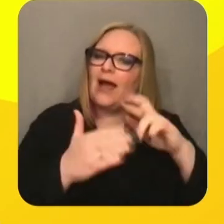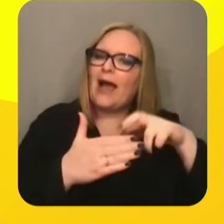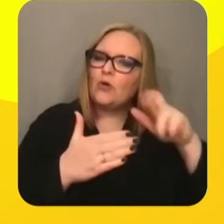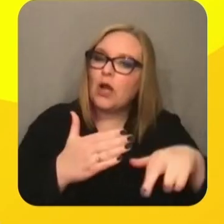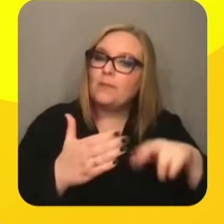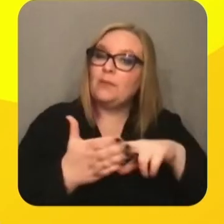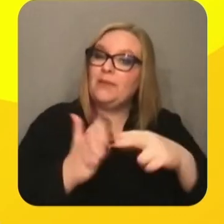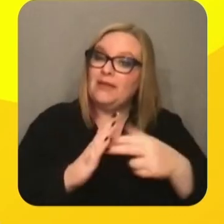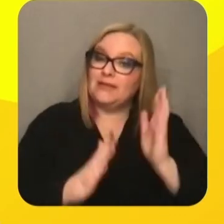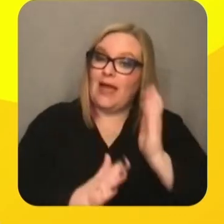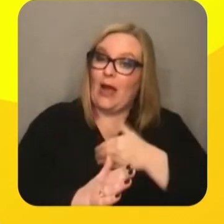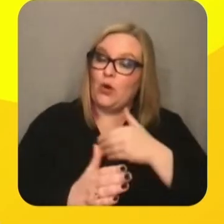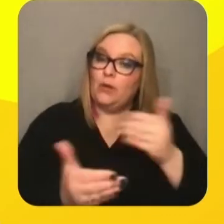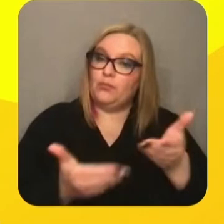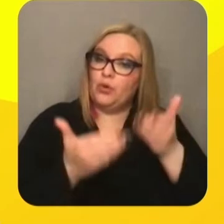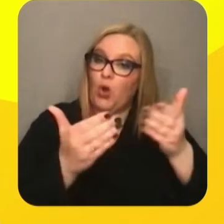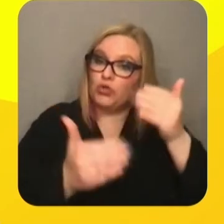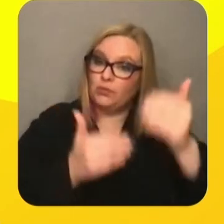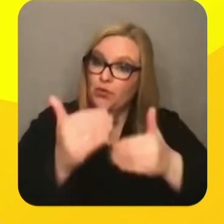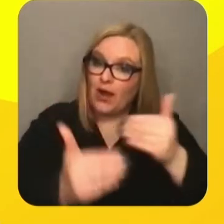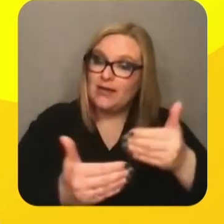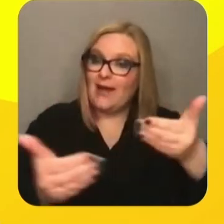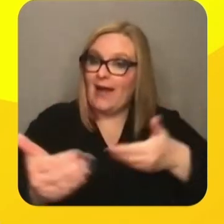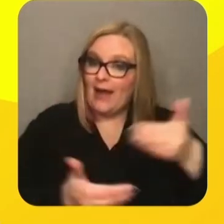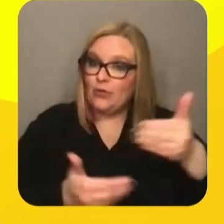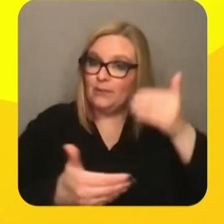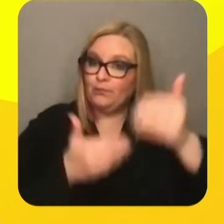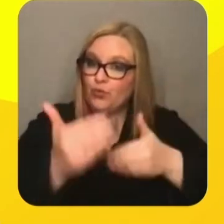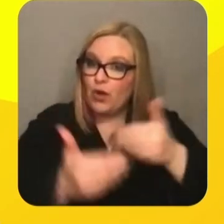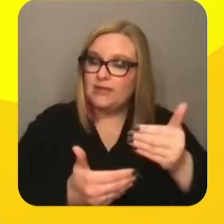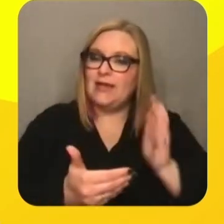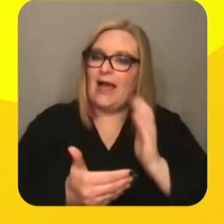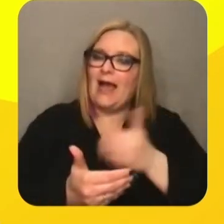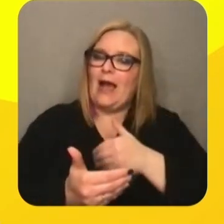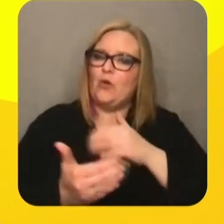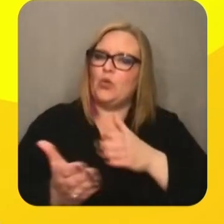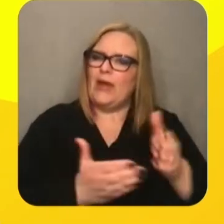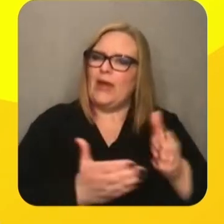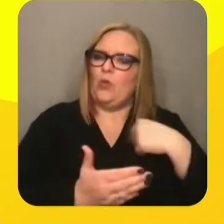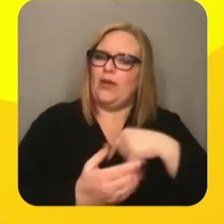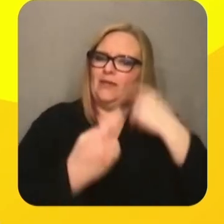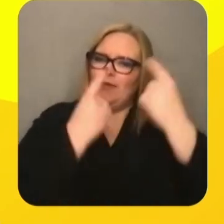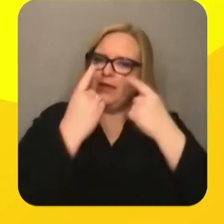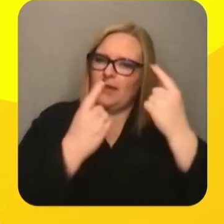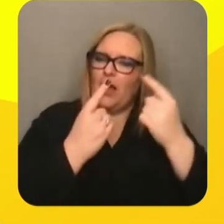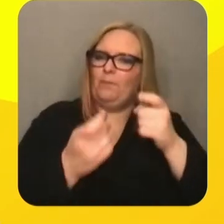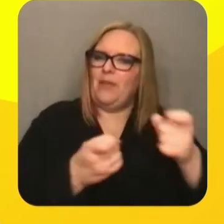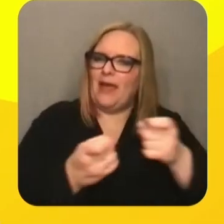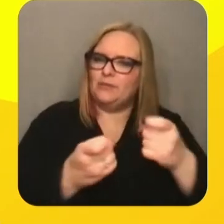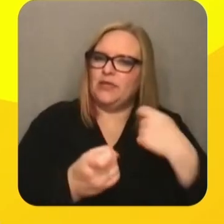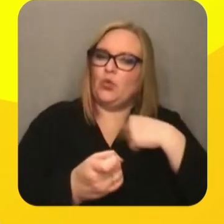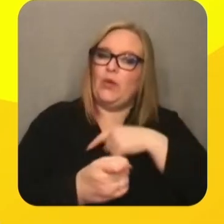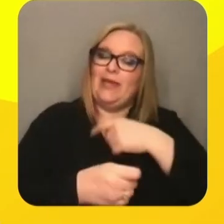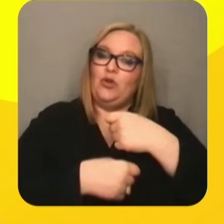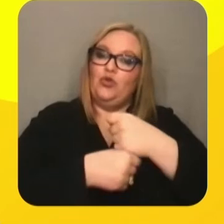processes and through our hiring processes, the way that we think about performance management, we create opportunities for people to succeed